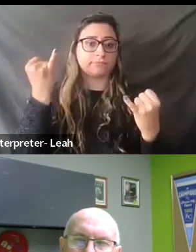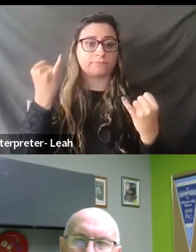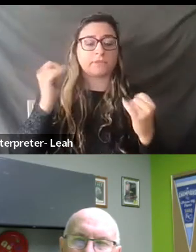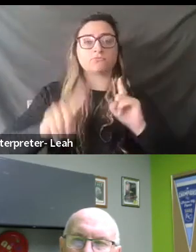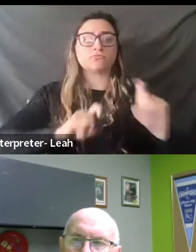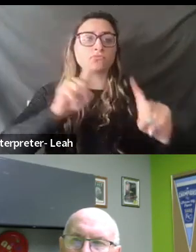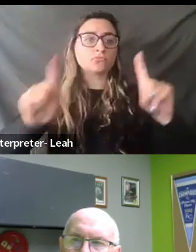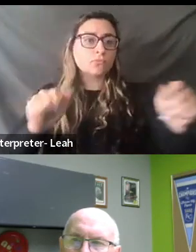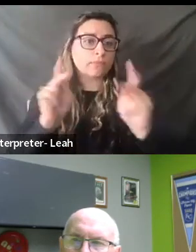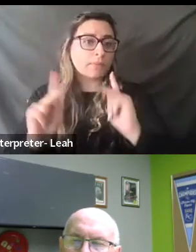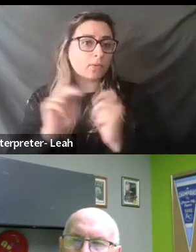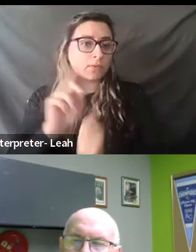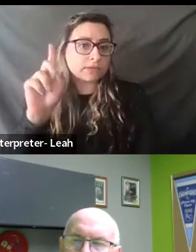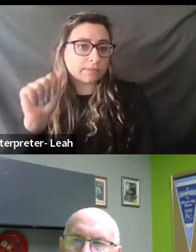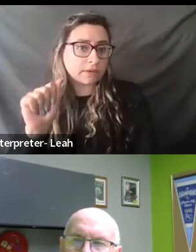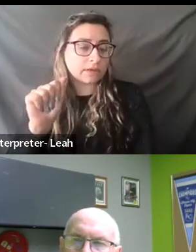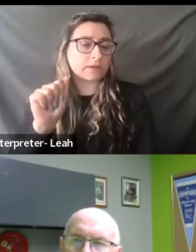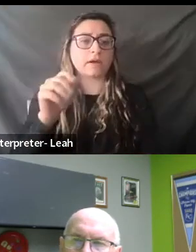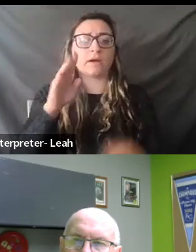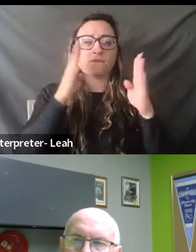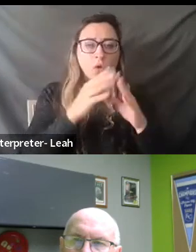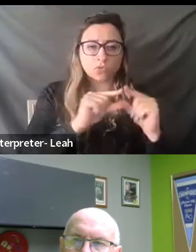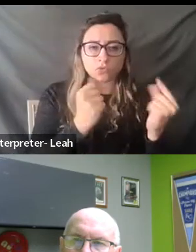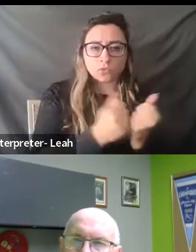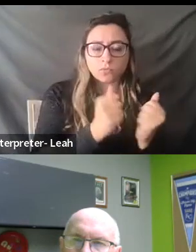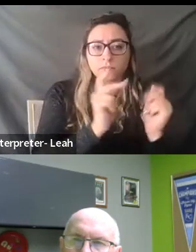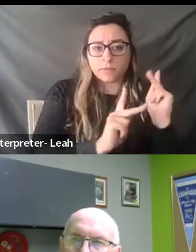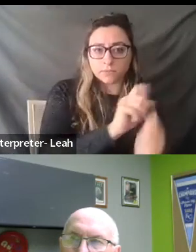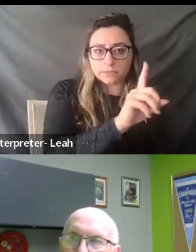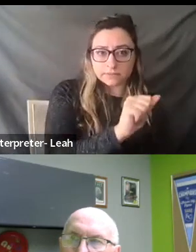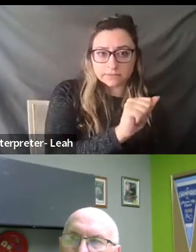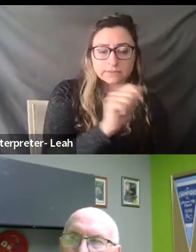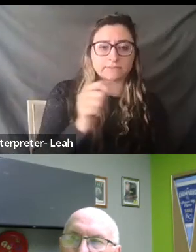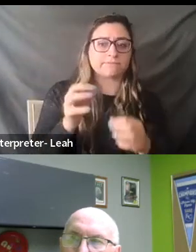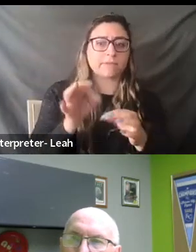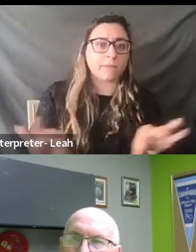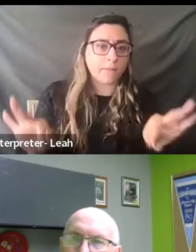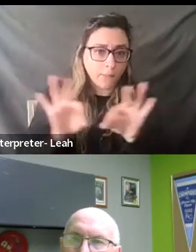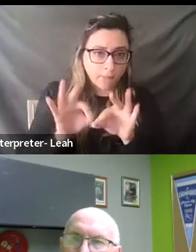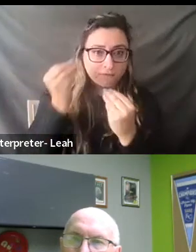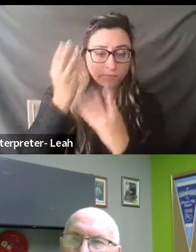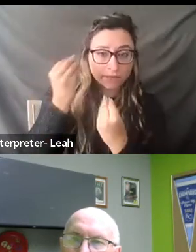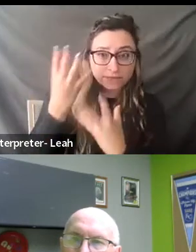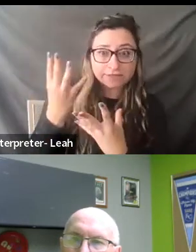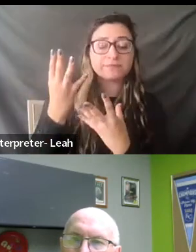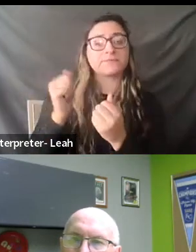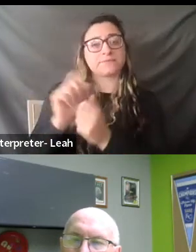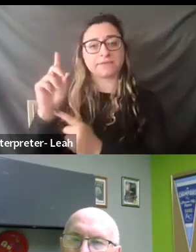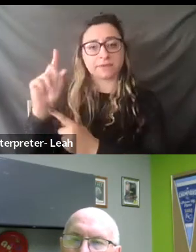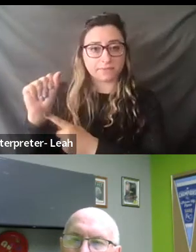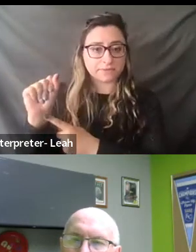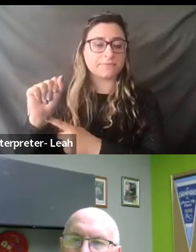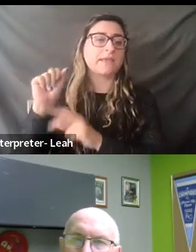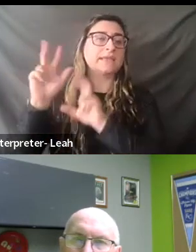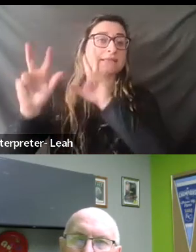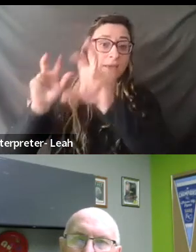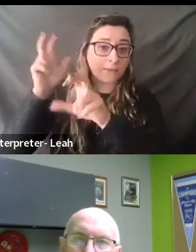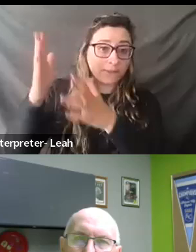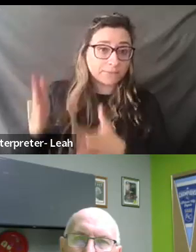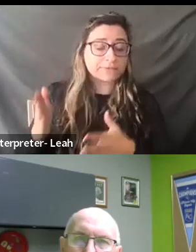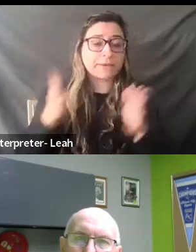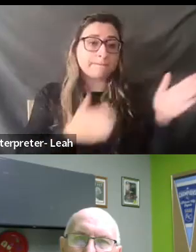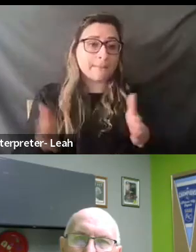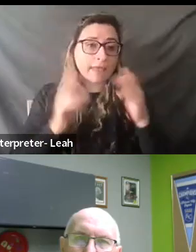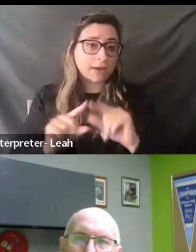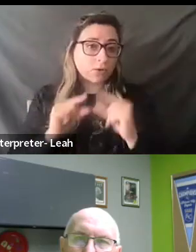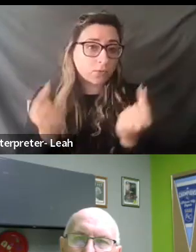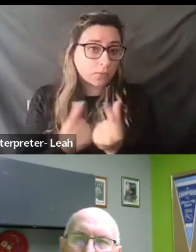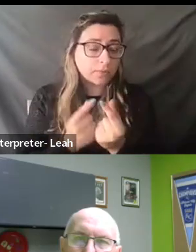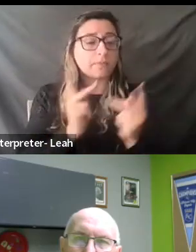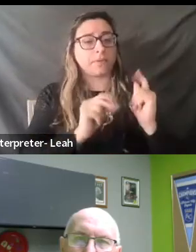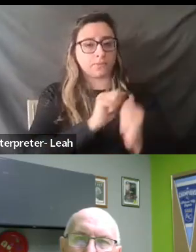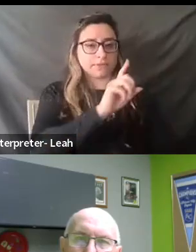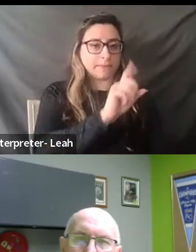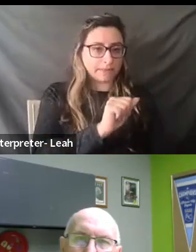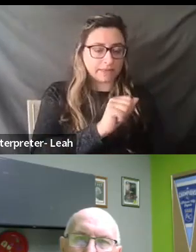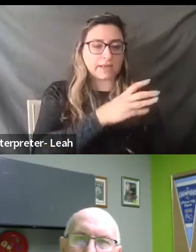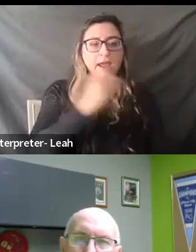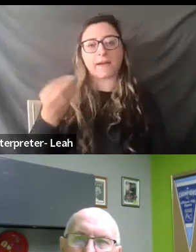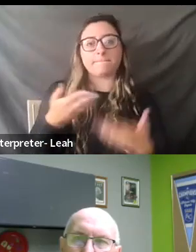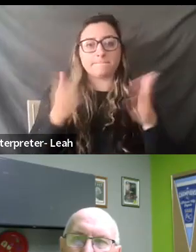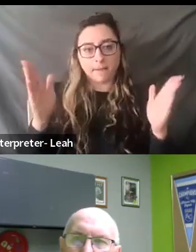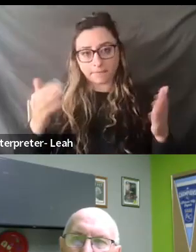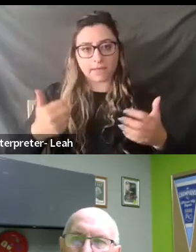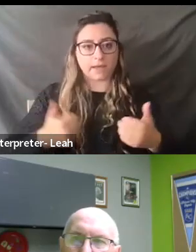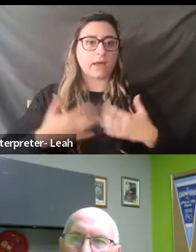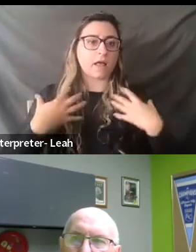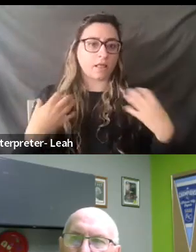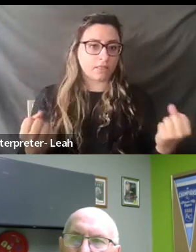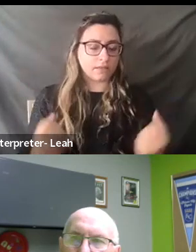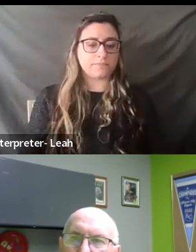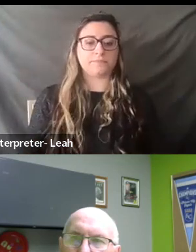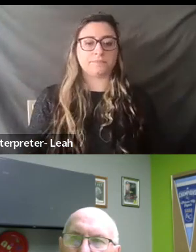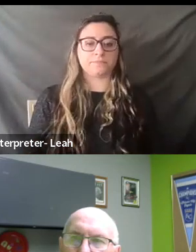APRIL is utilizing existing relationships, resources, survey results, historical data that has been conducted over the years with our member CILs, SILCs, and other CBOs.